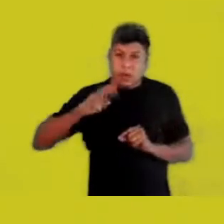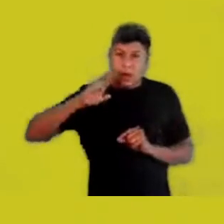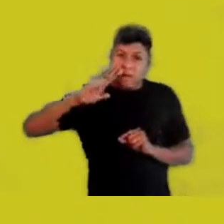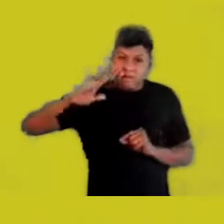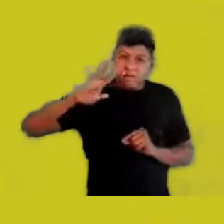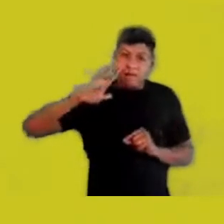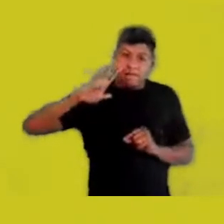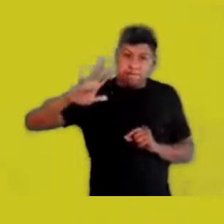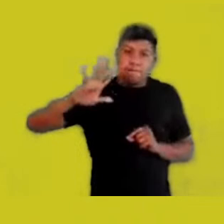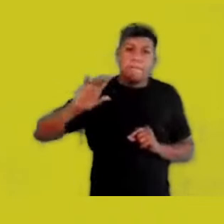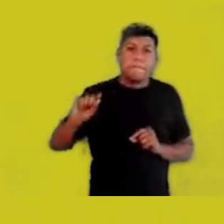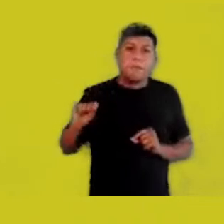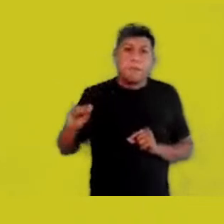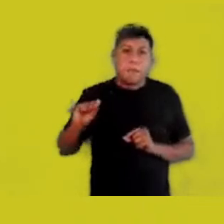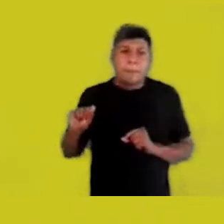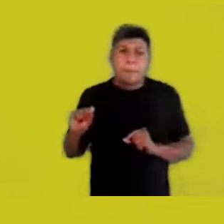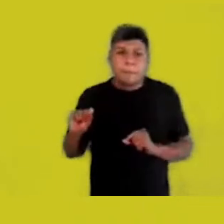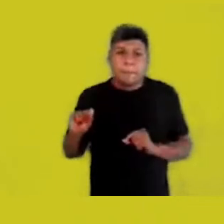this horizon of the poetic of enchantments